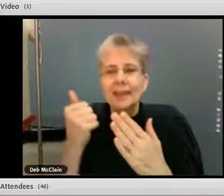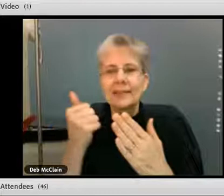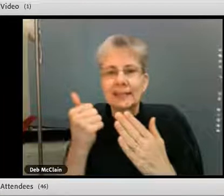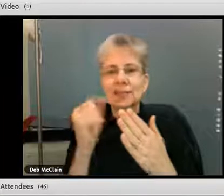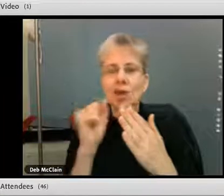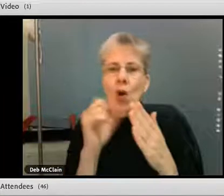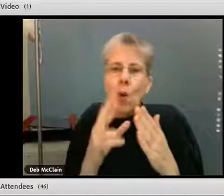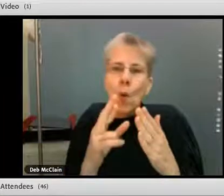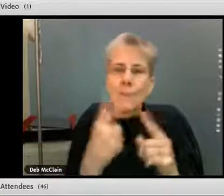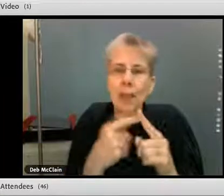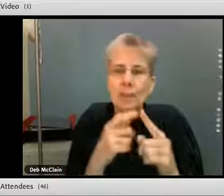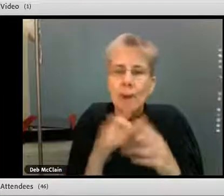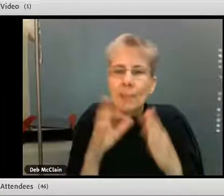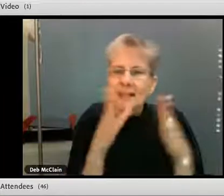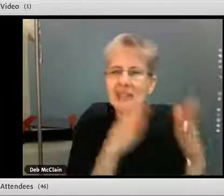But that they know they're being photographed.